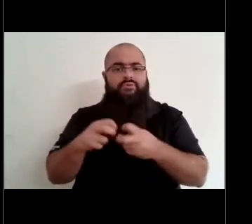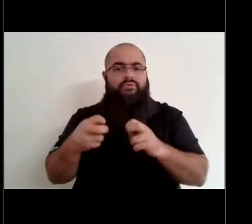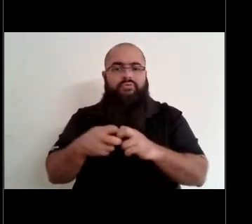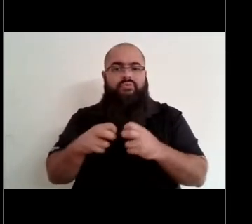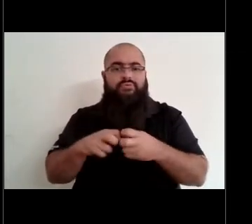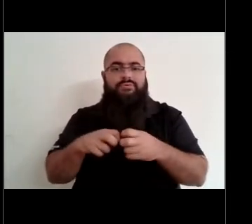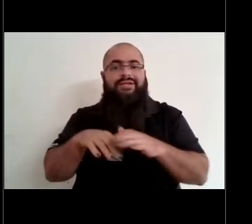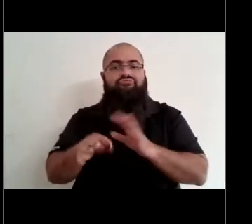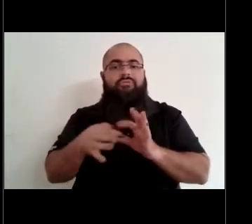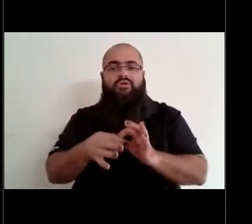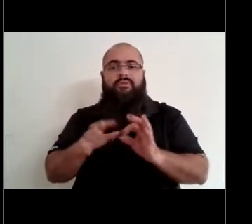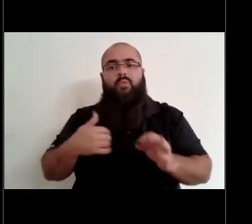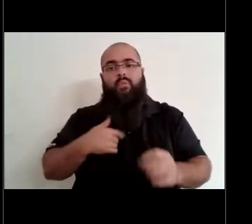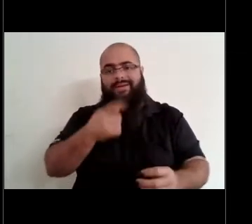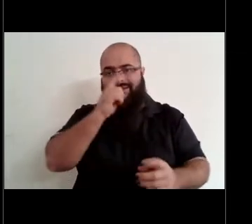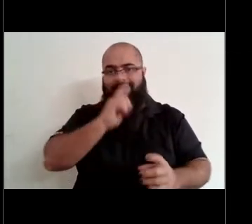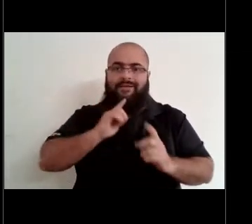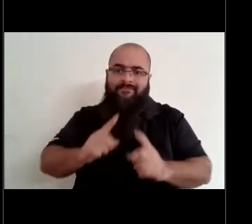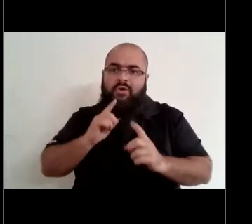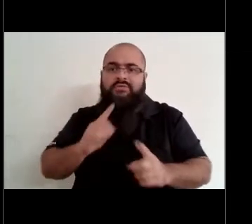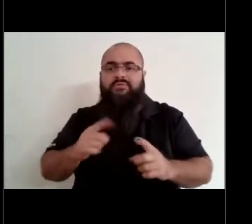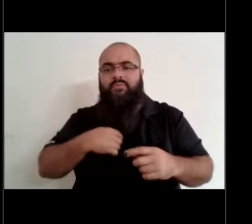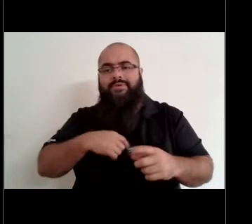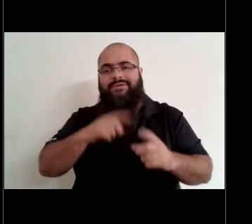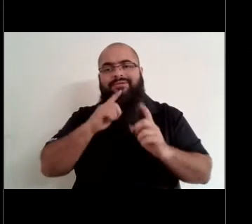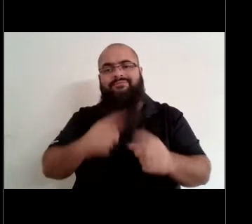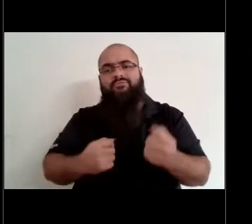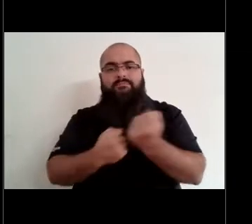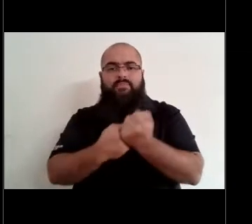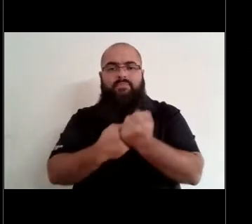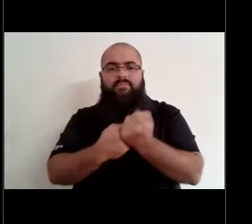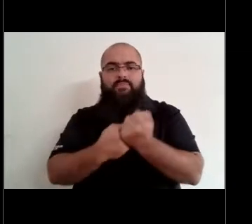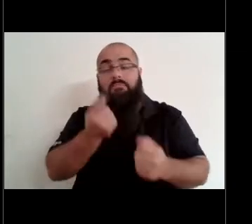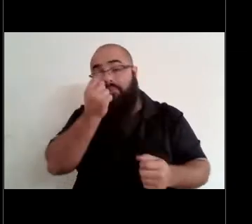How do we assess the family violence?